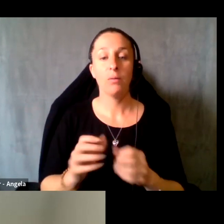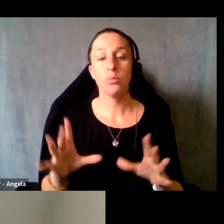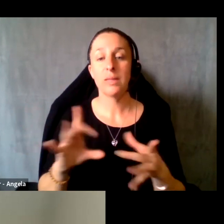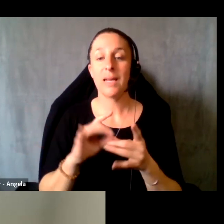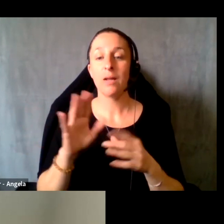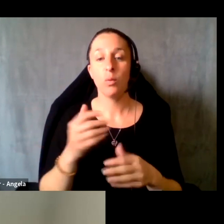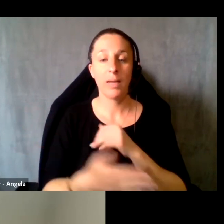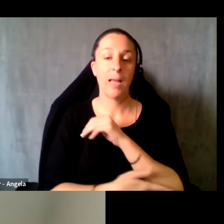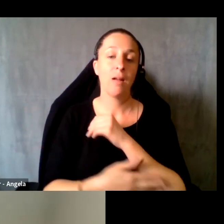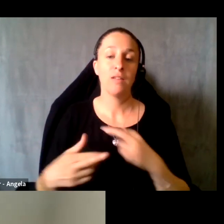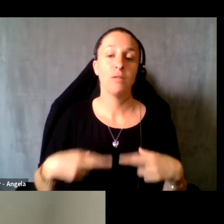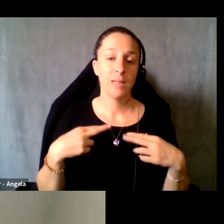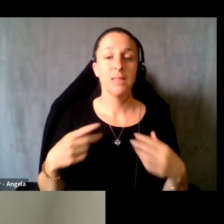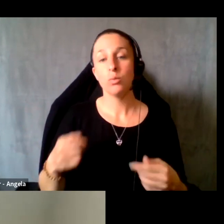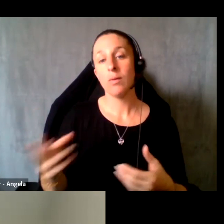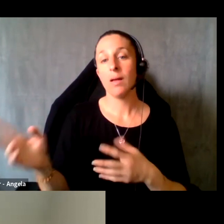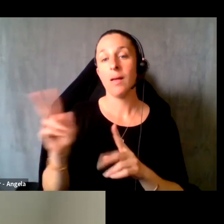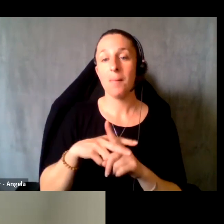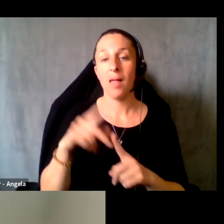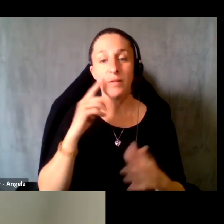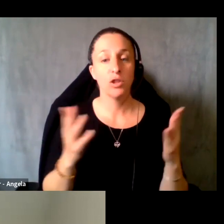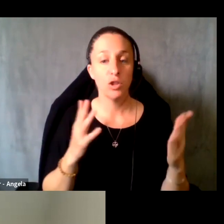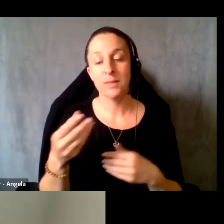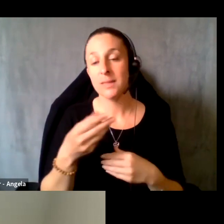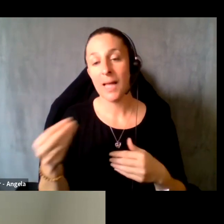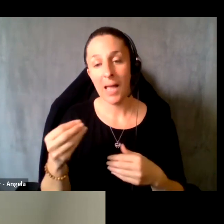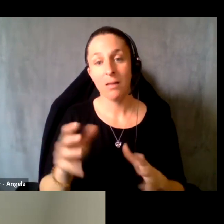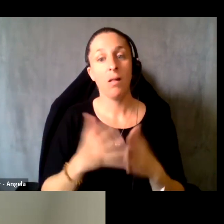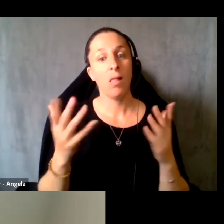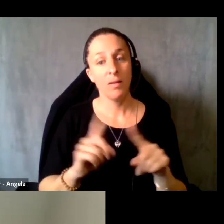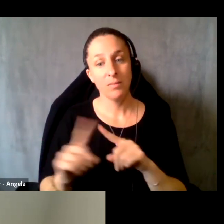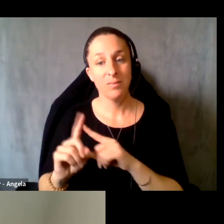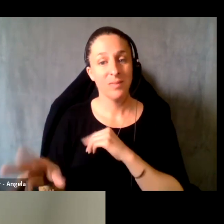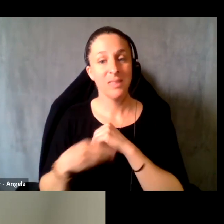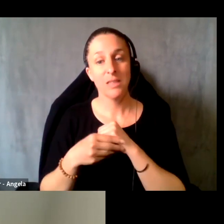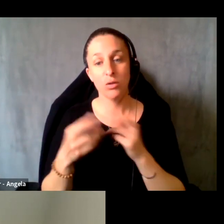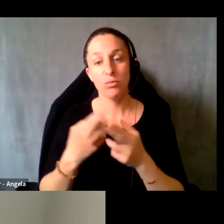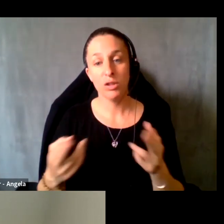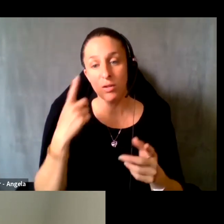to apply for services and there are a lot of additional resources for our contractors